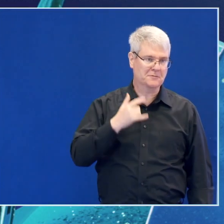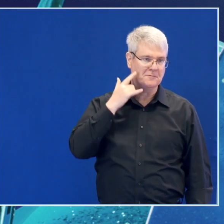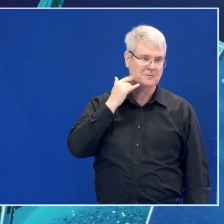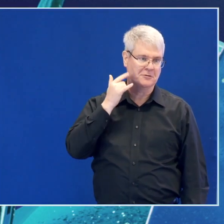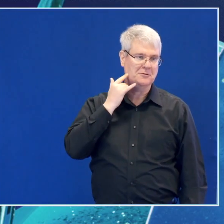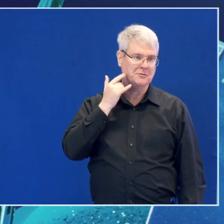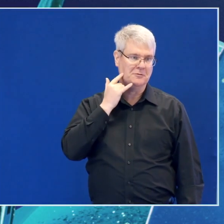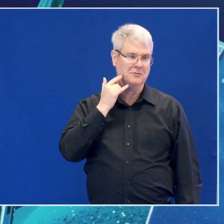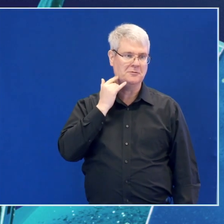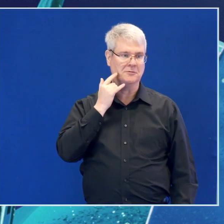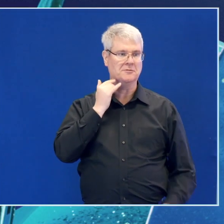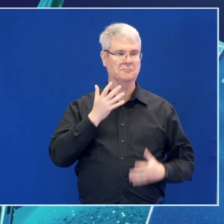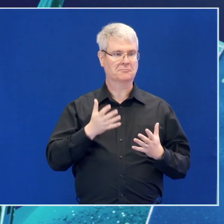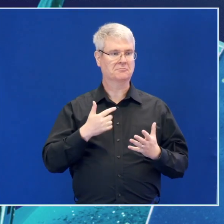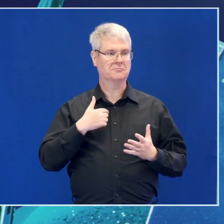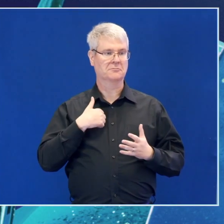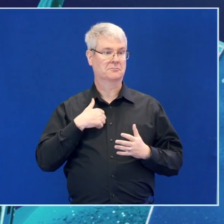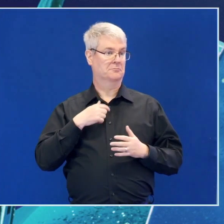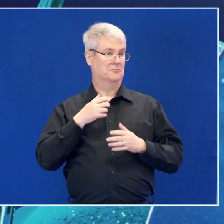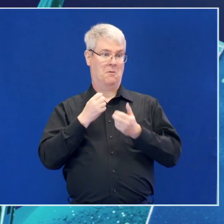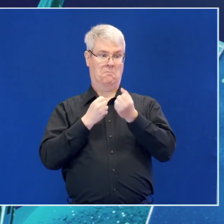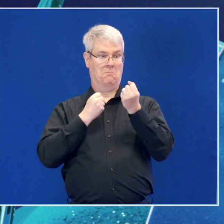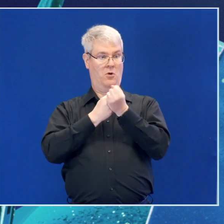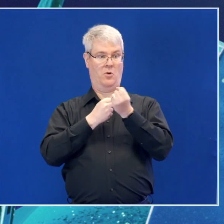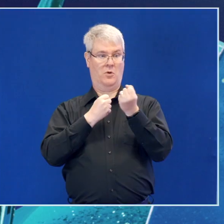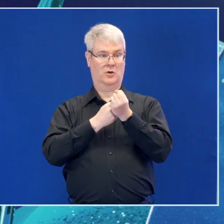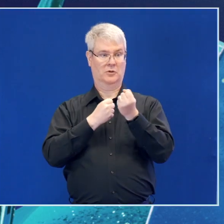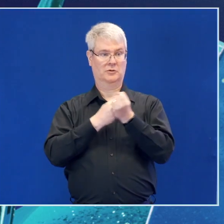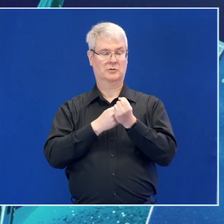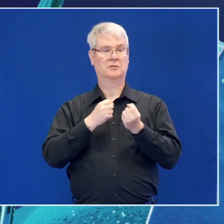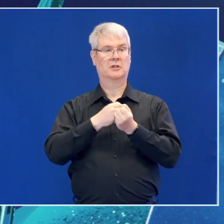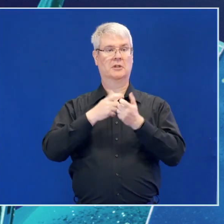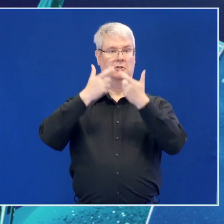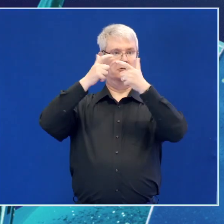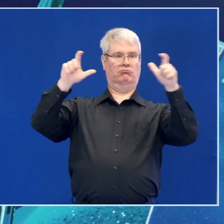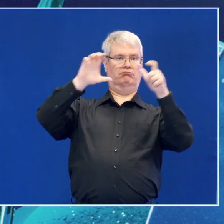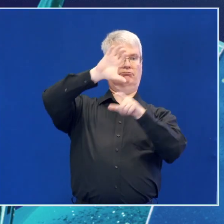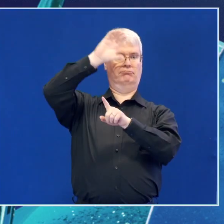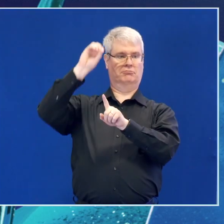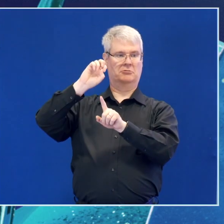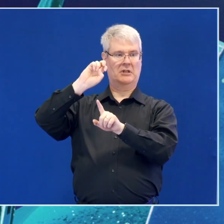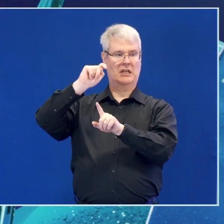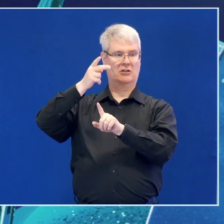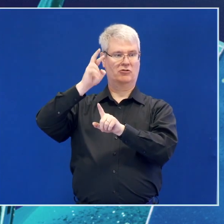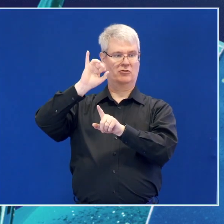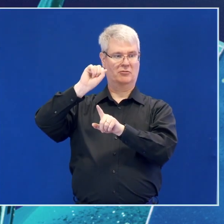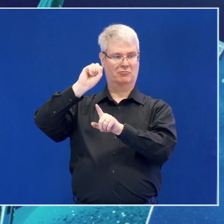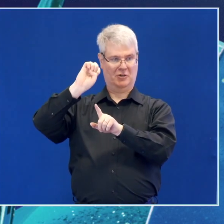of about seven enterprise customers. I'm responsible for the entire Microsoft solution stack across the board there.